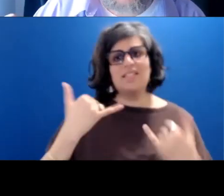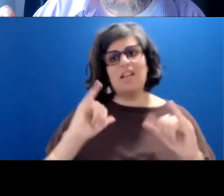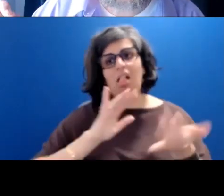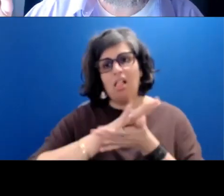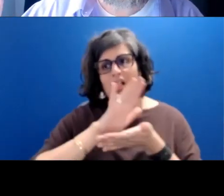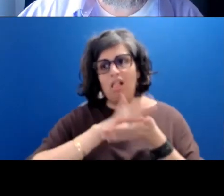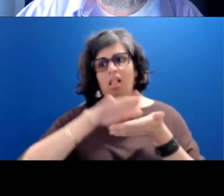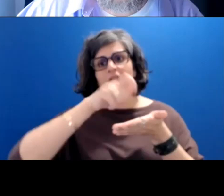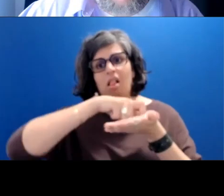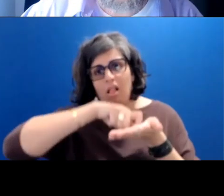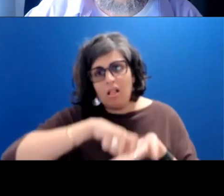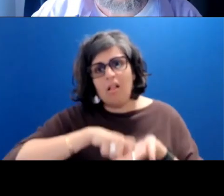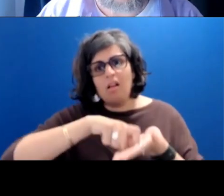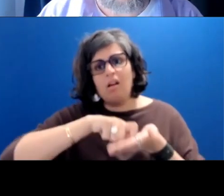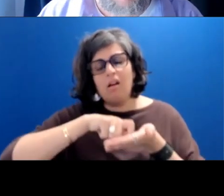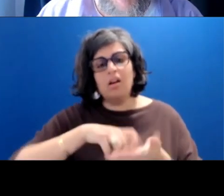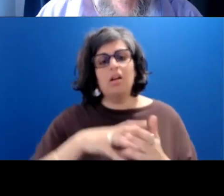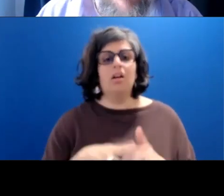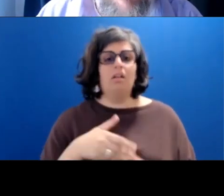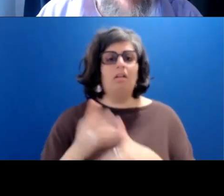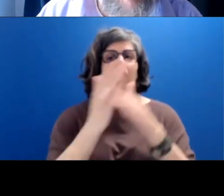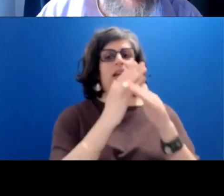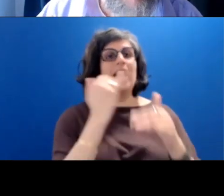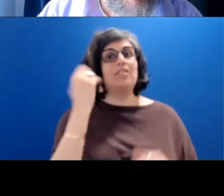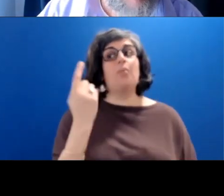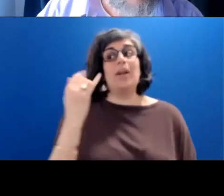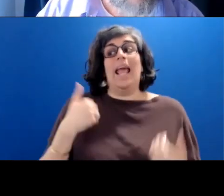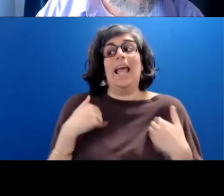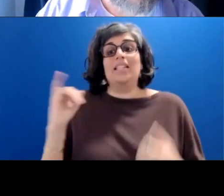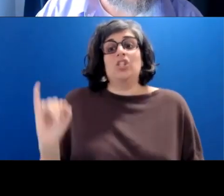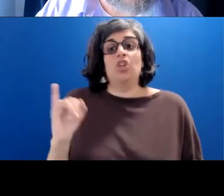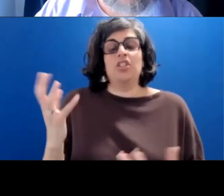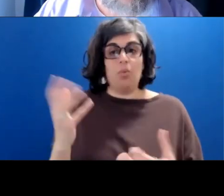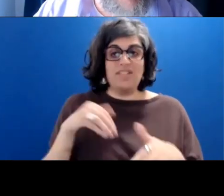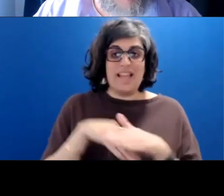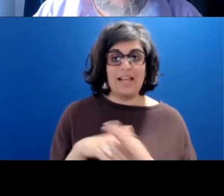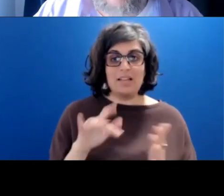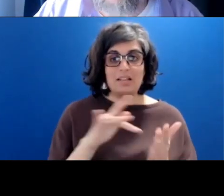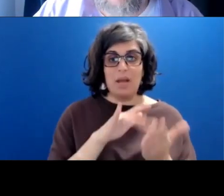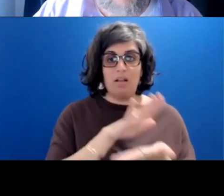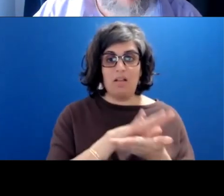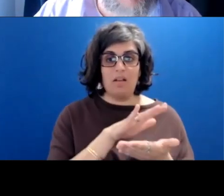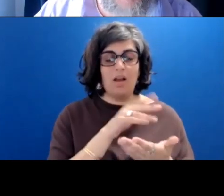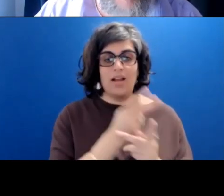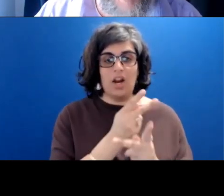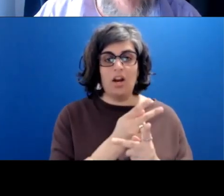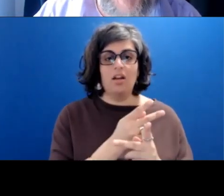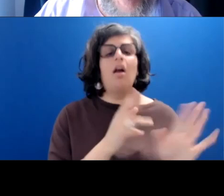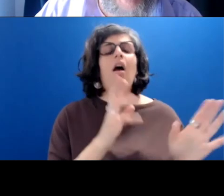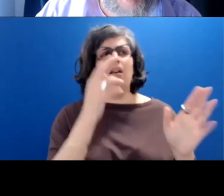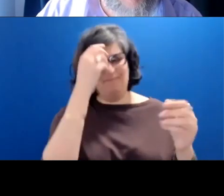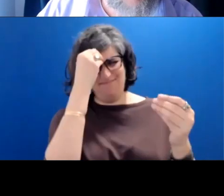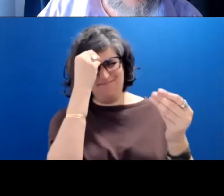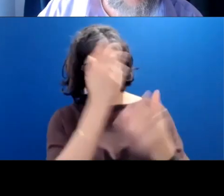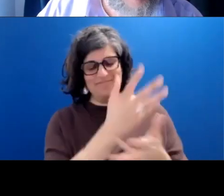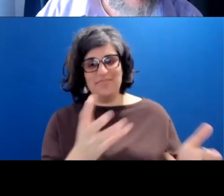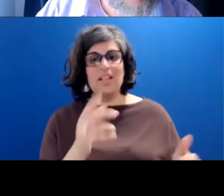if someone has insurance and wants to access medical care. Just a reminder that I'm sure all of you on this call know,